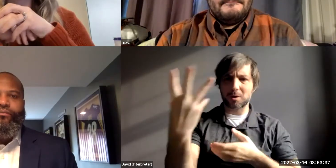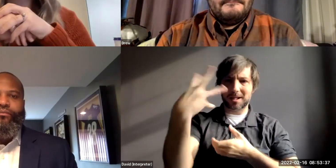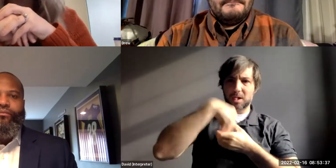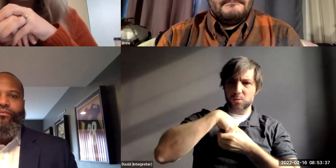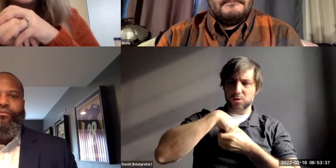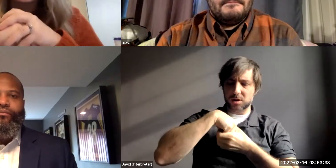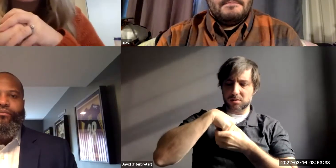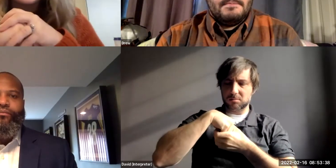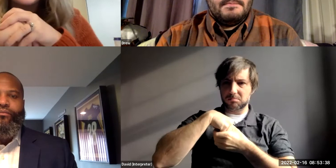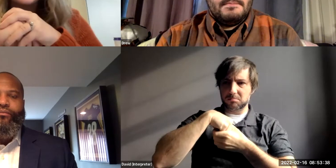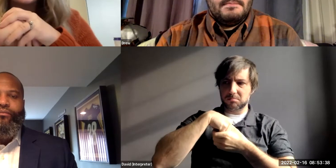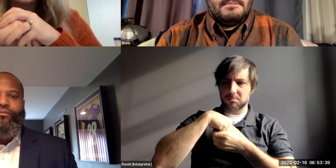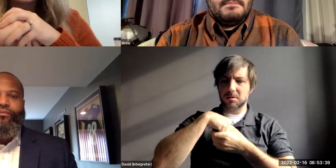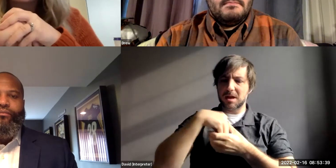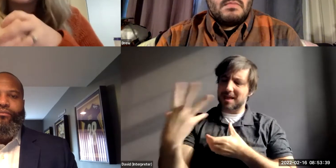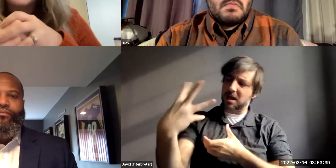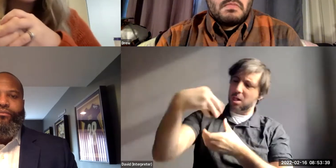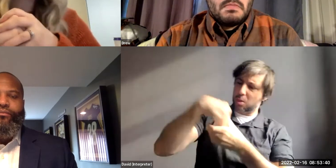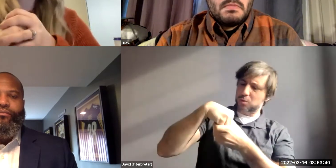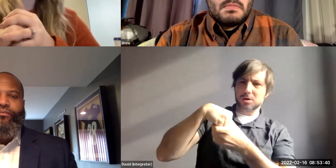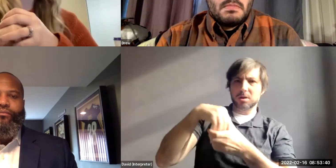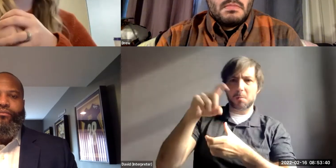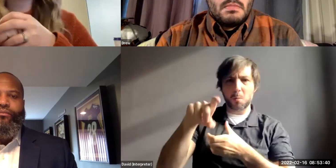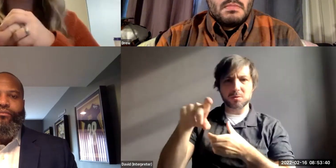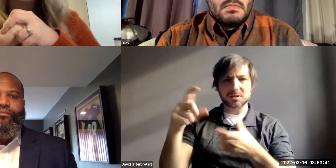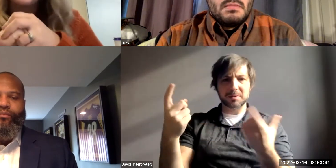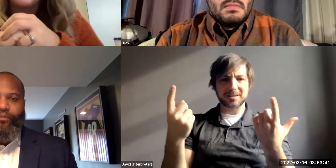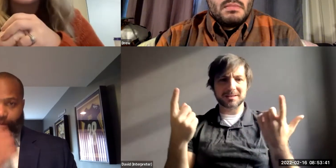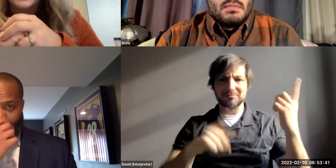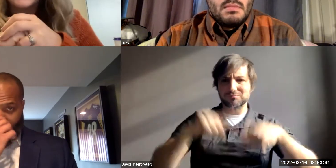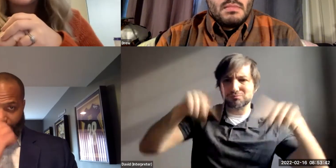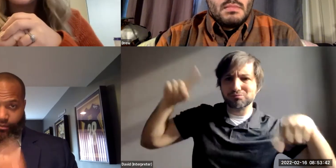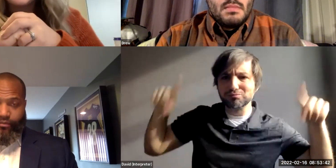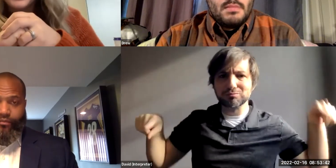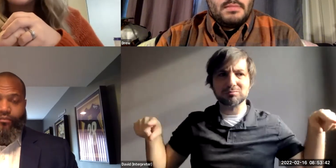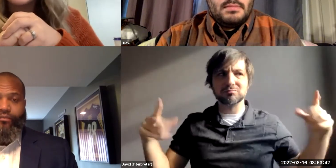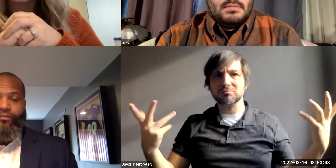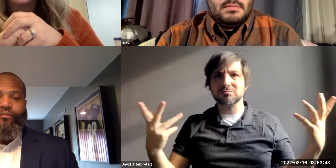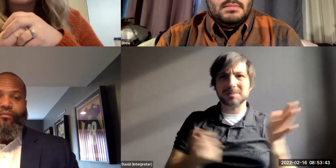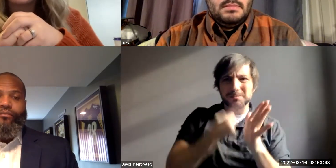is inclusion meant to be sporadic, or is it meant to be all the time? That is something